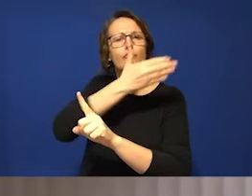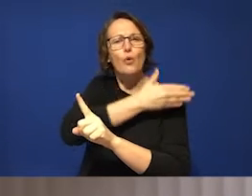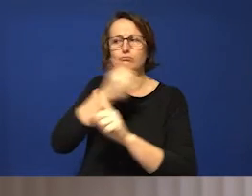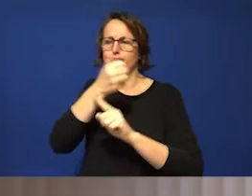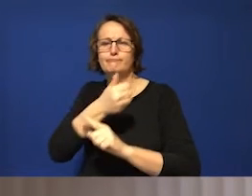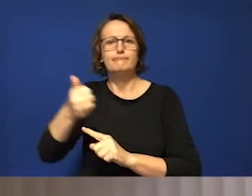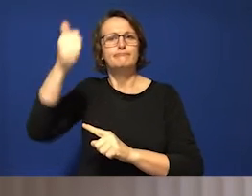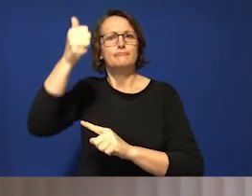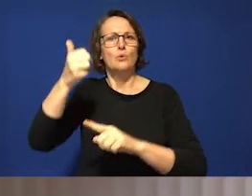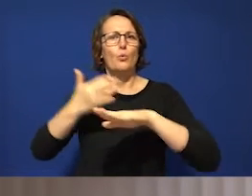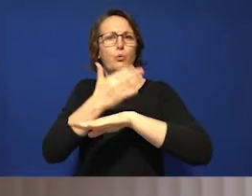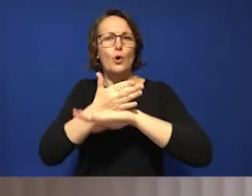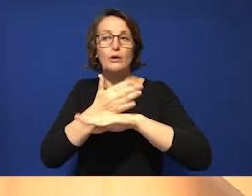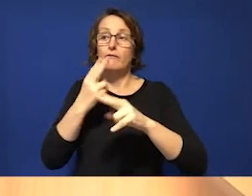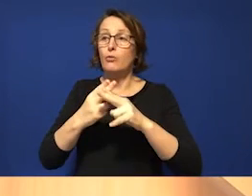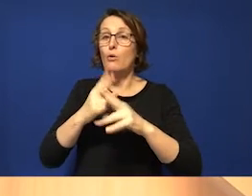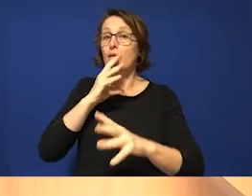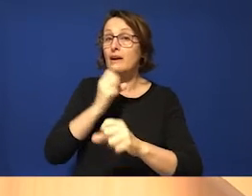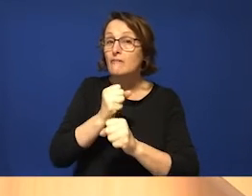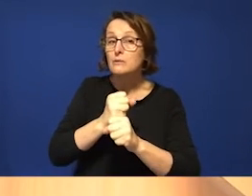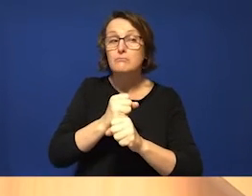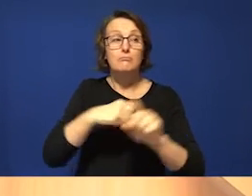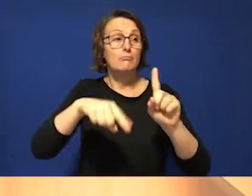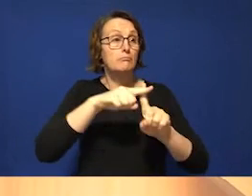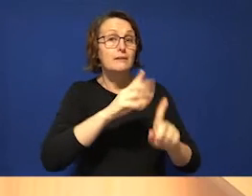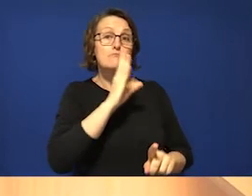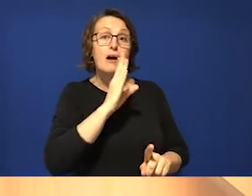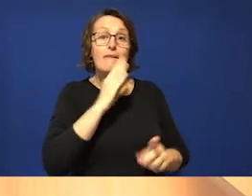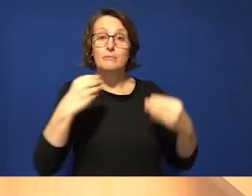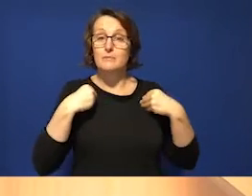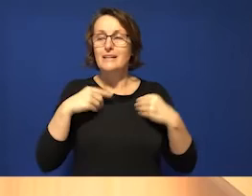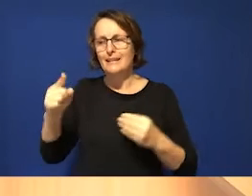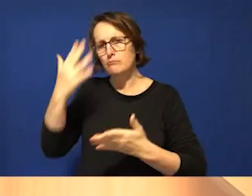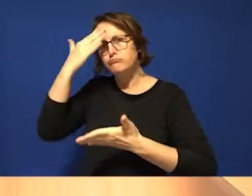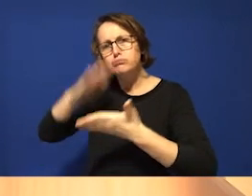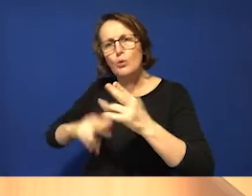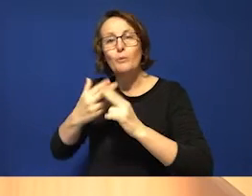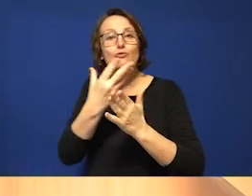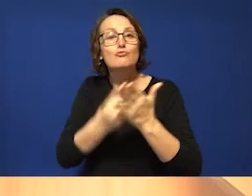in public and private sectors, and has extensive experience in resource management with particular strengths